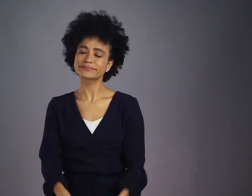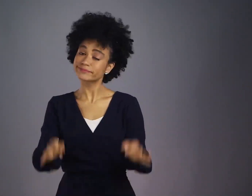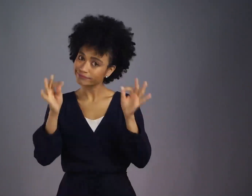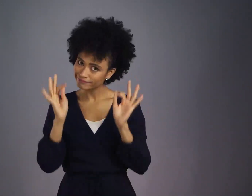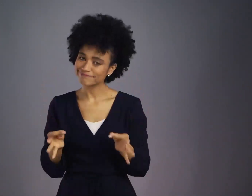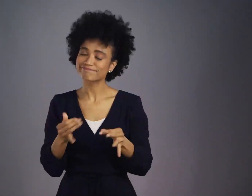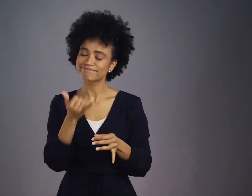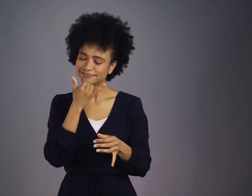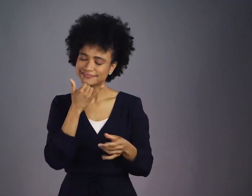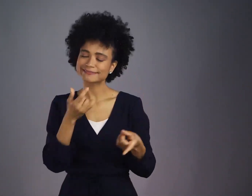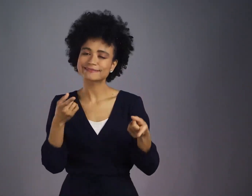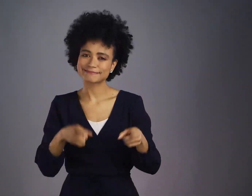You will make mistakes,